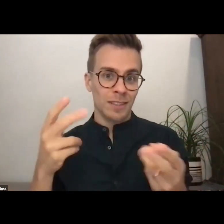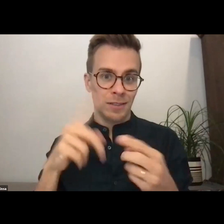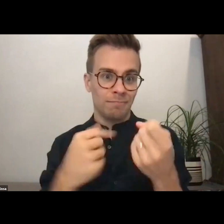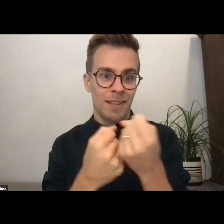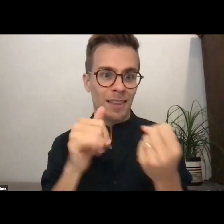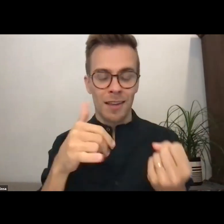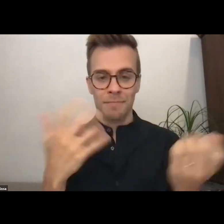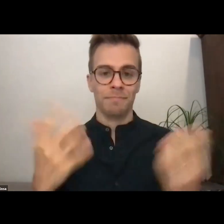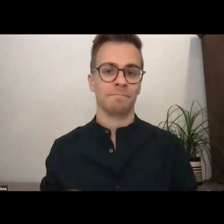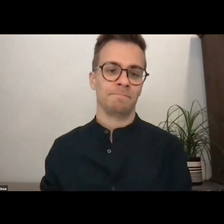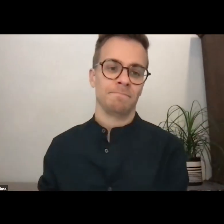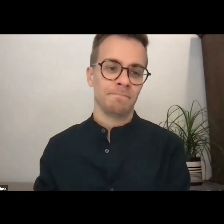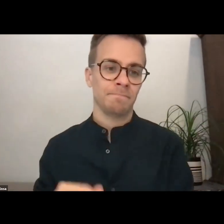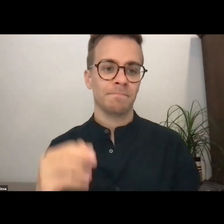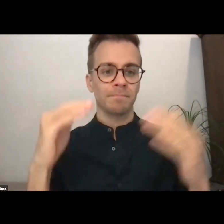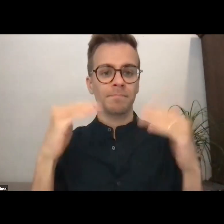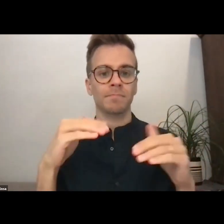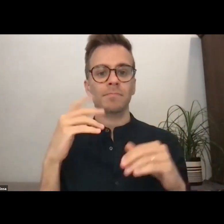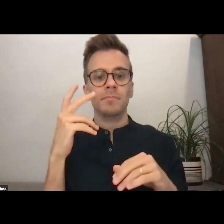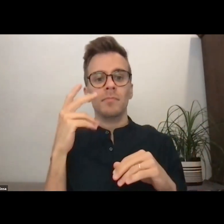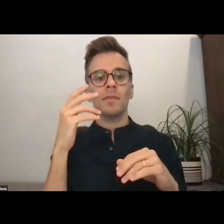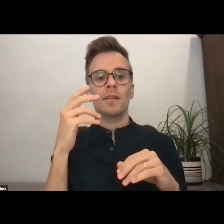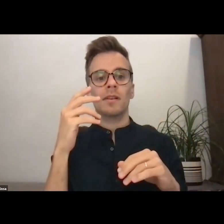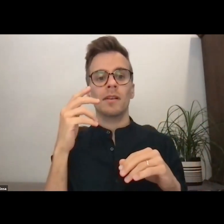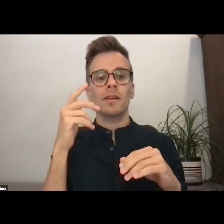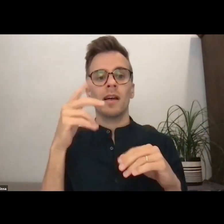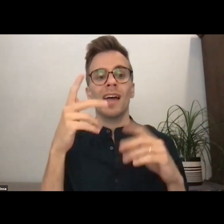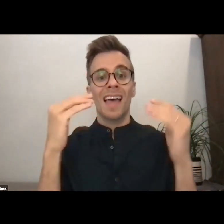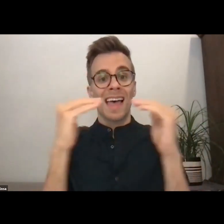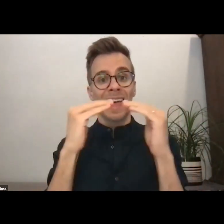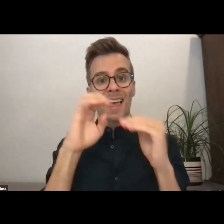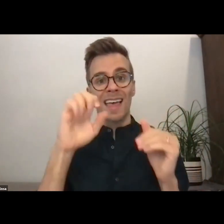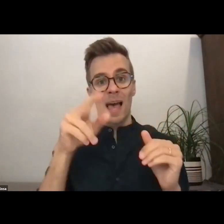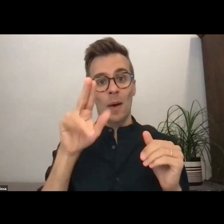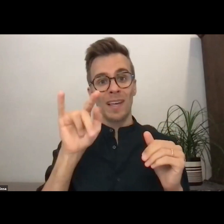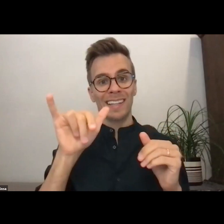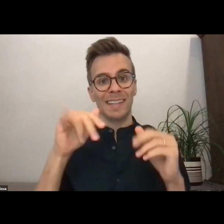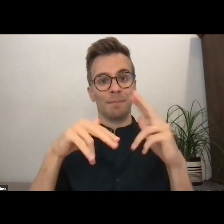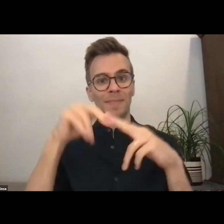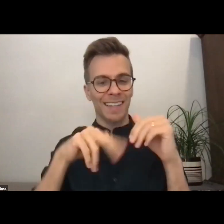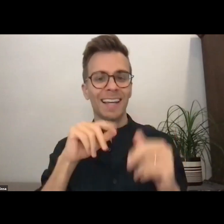There's just not enough data or research to support that at this point.